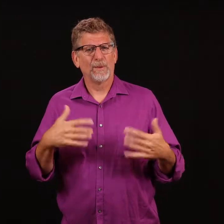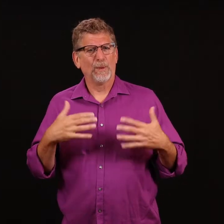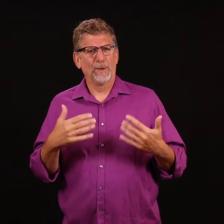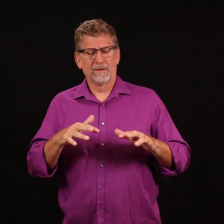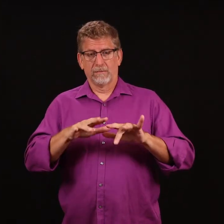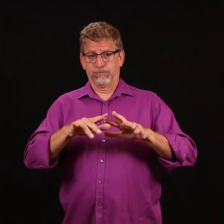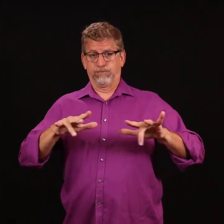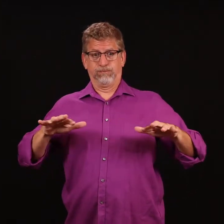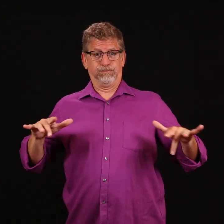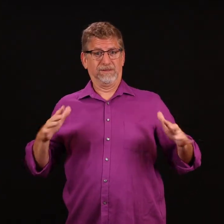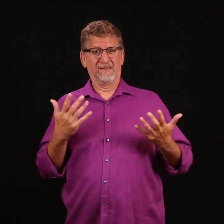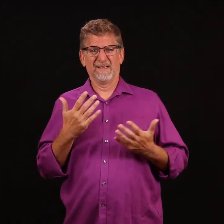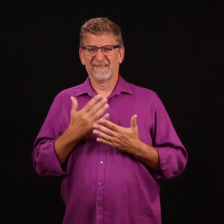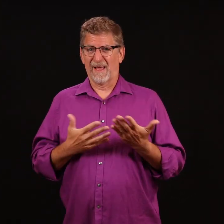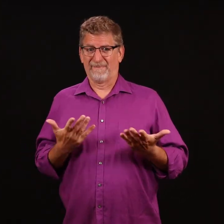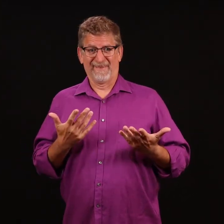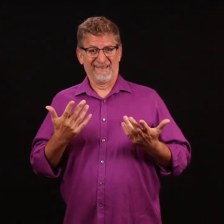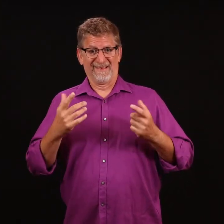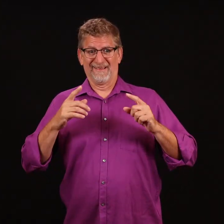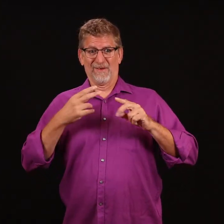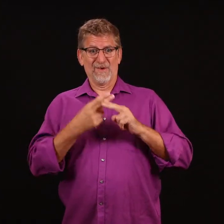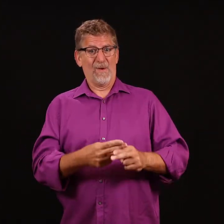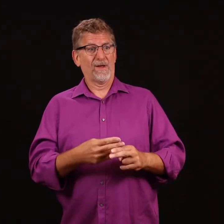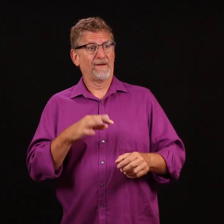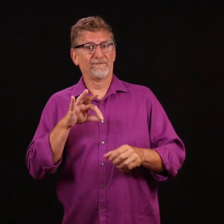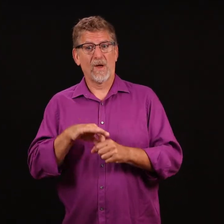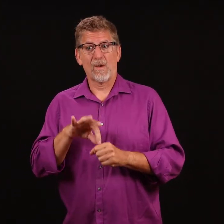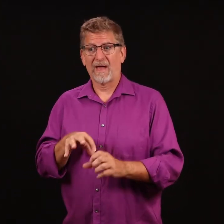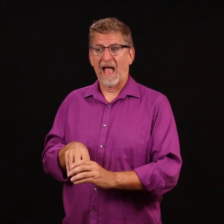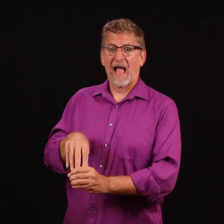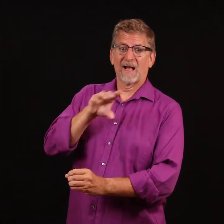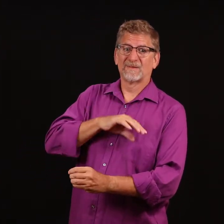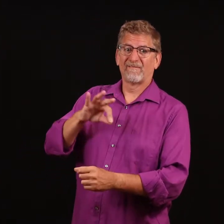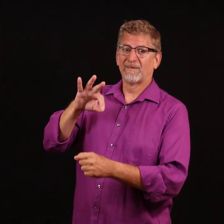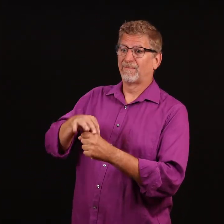Since it's become so popular, some call it 'voting out of